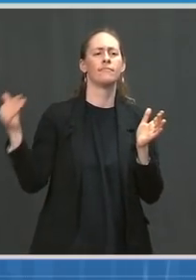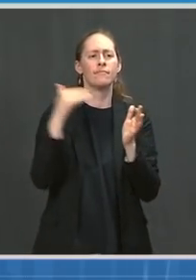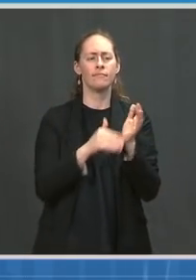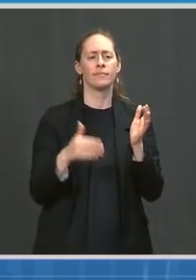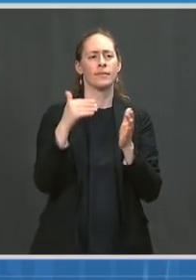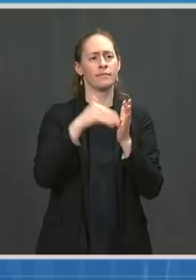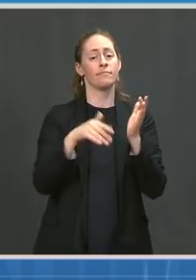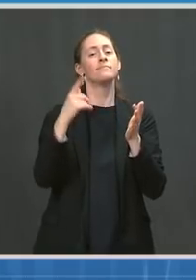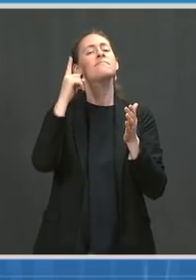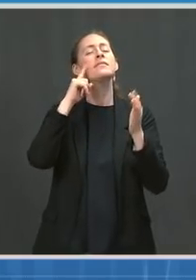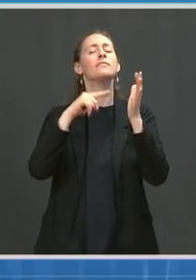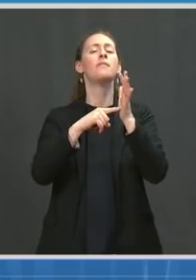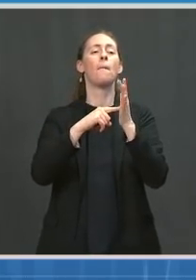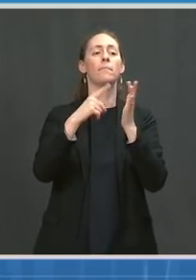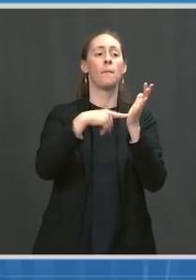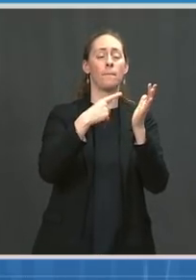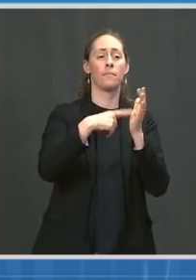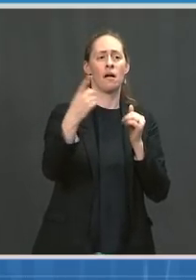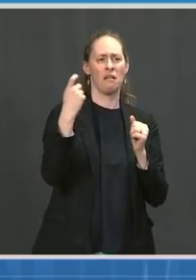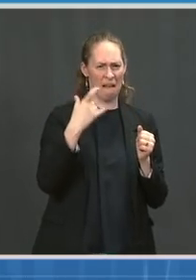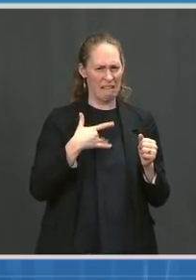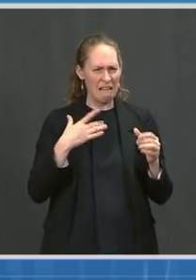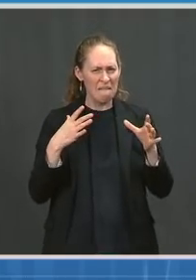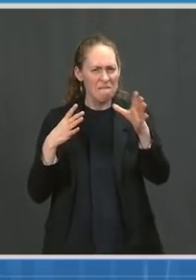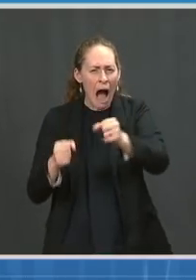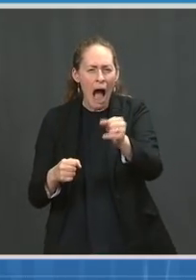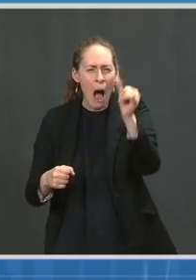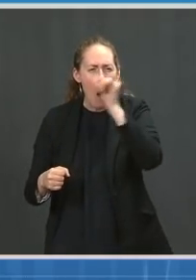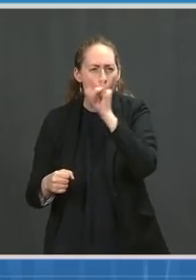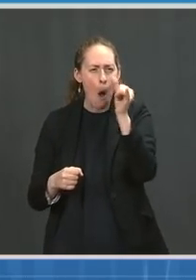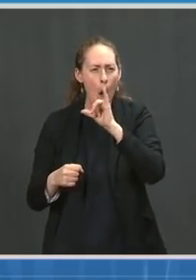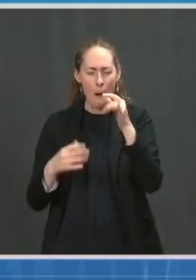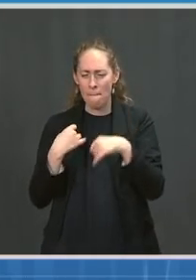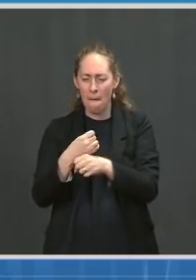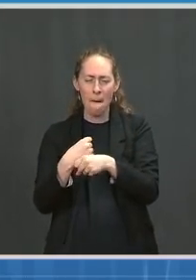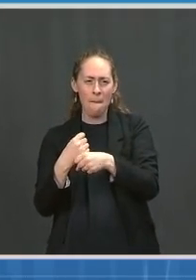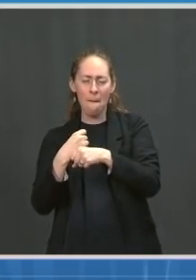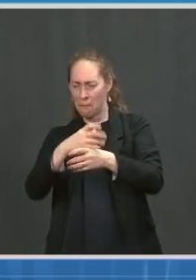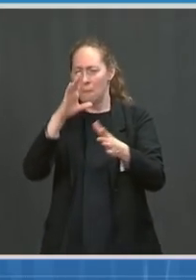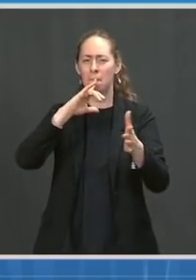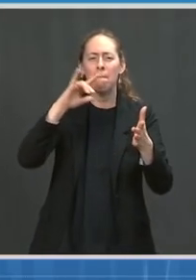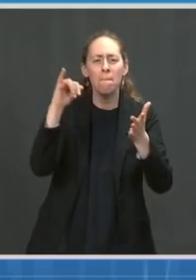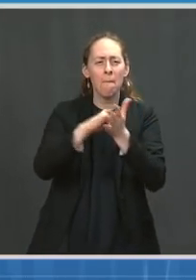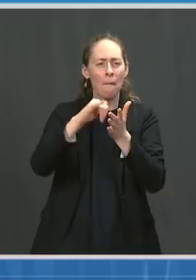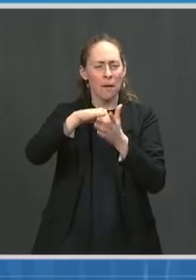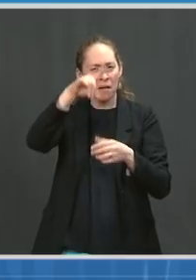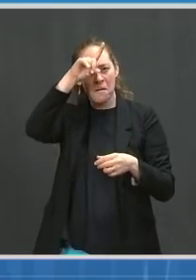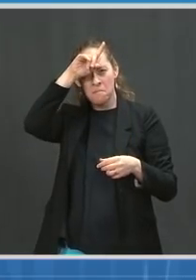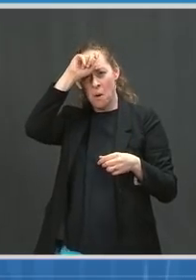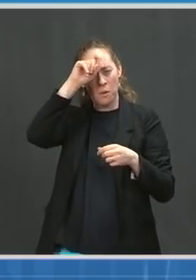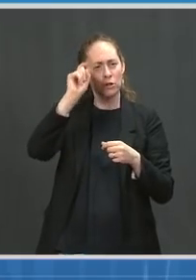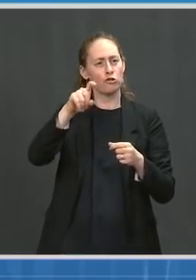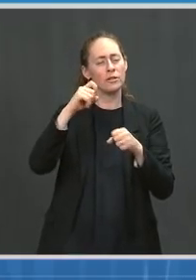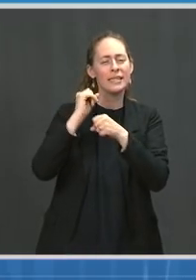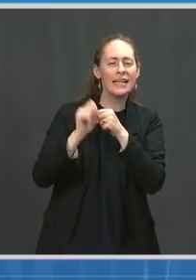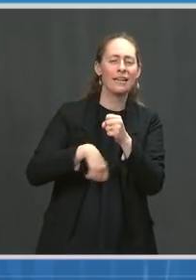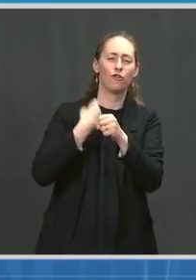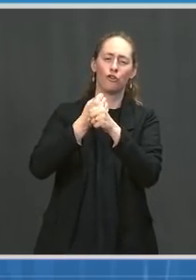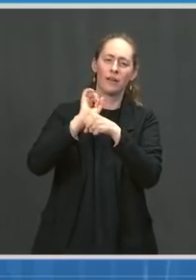"You did this so quickly -- in 11 months; it usually takes years. Is there are a real problem here?